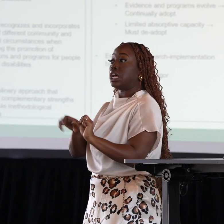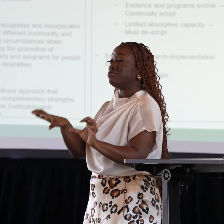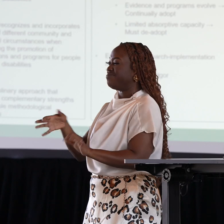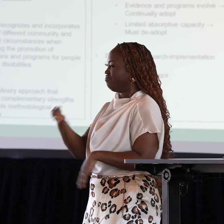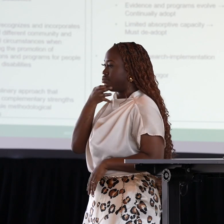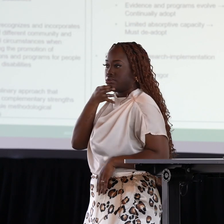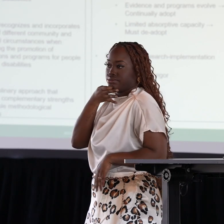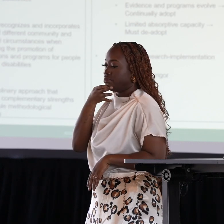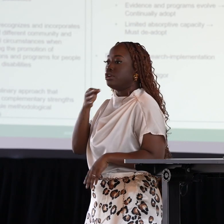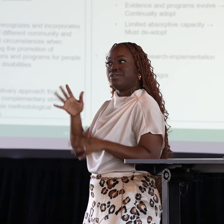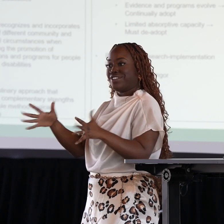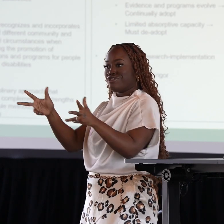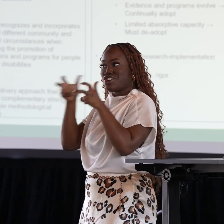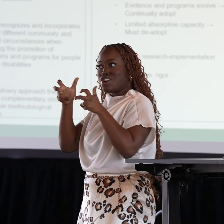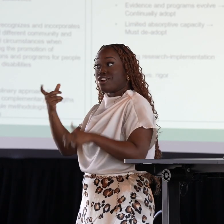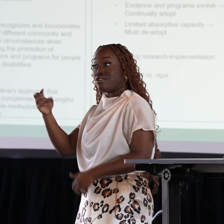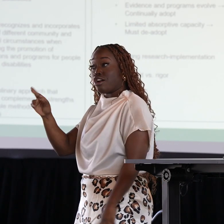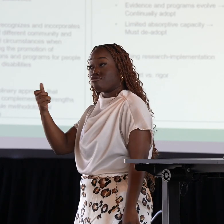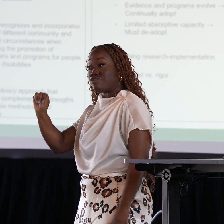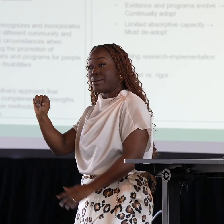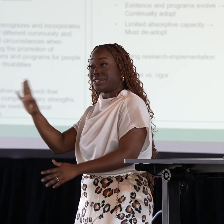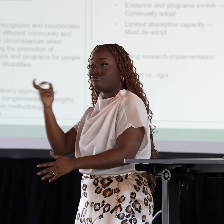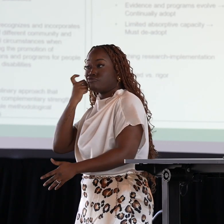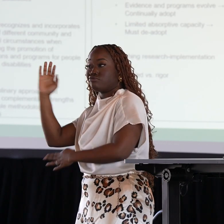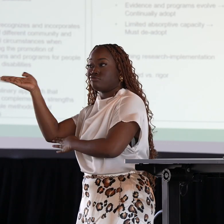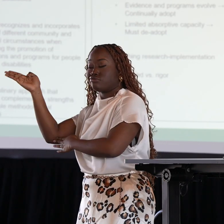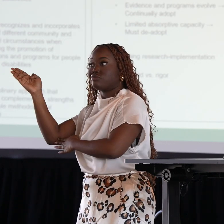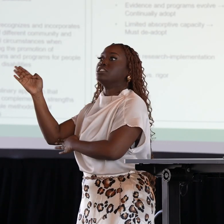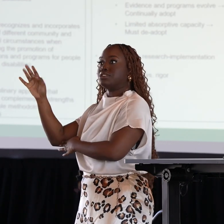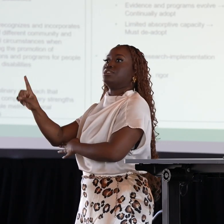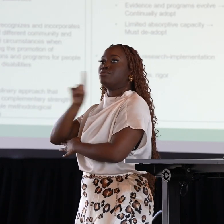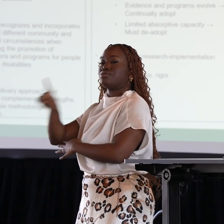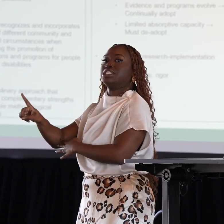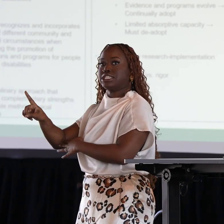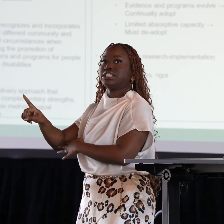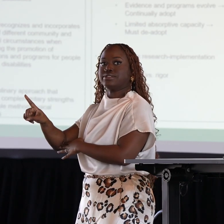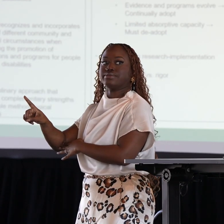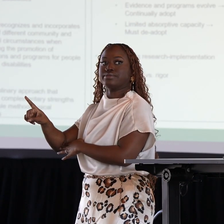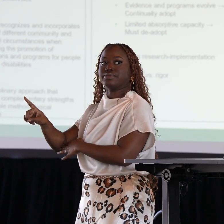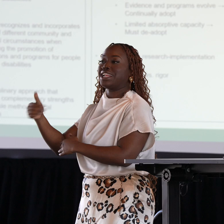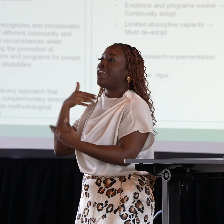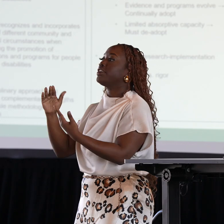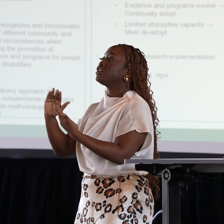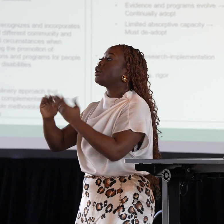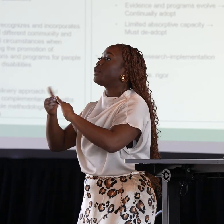You heard this in Dr Graham's remarks, this idea that really taking a really kind of a sort of a community based, user